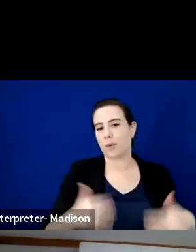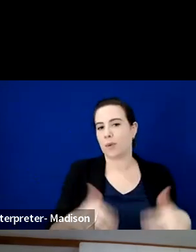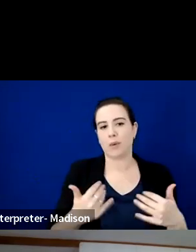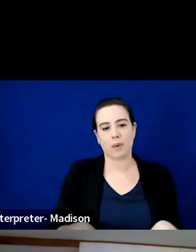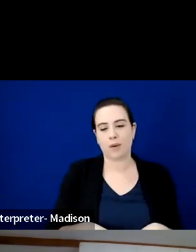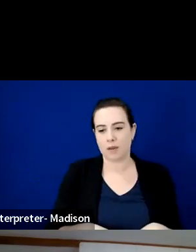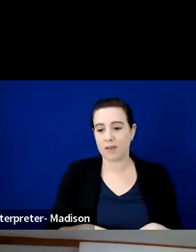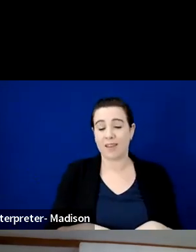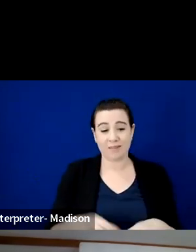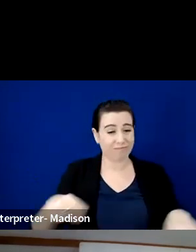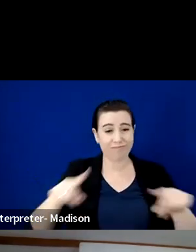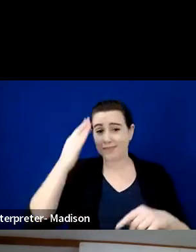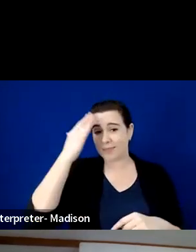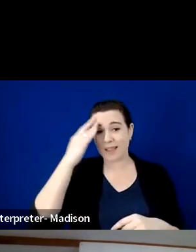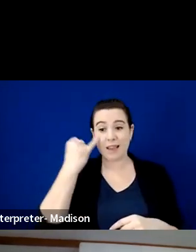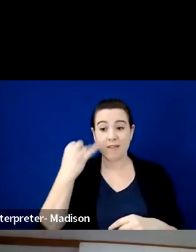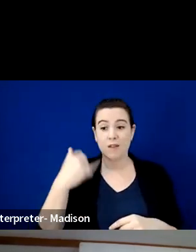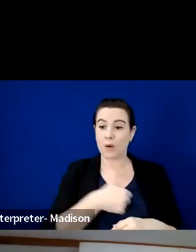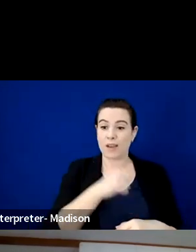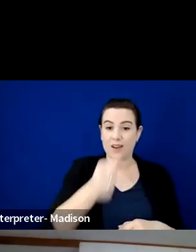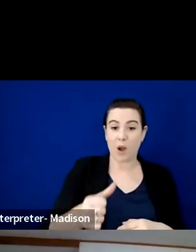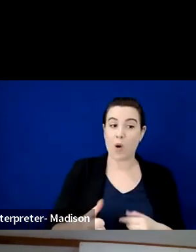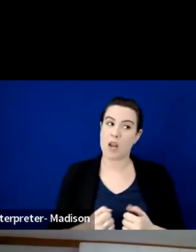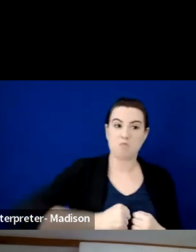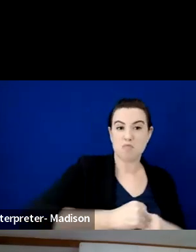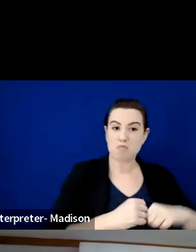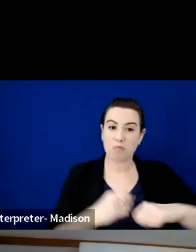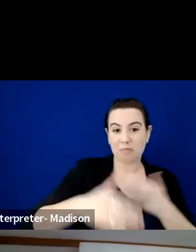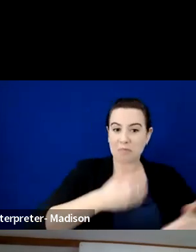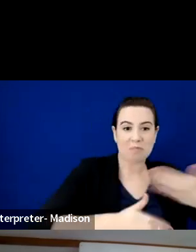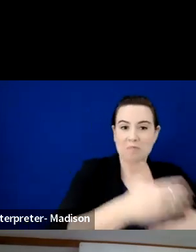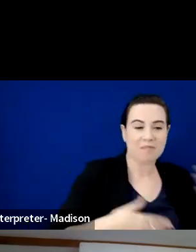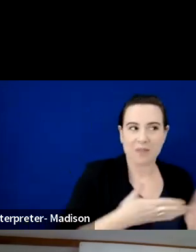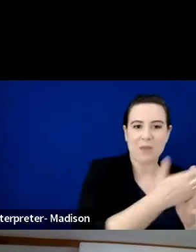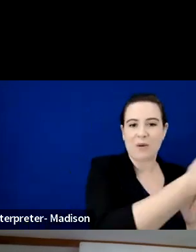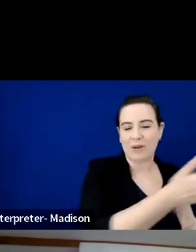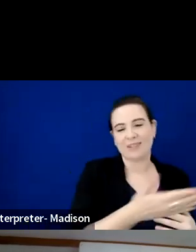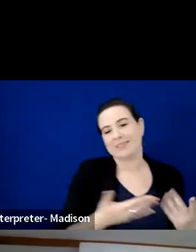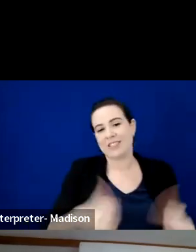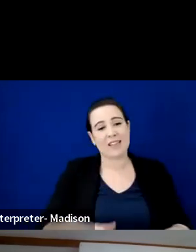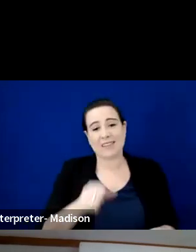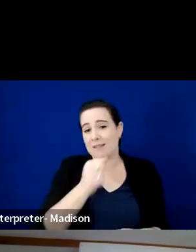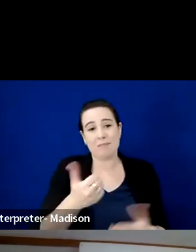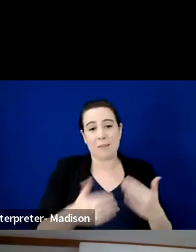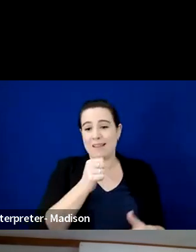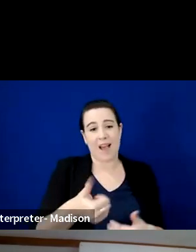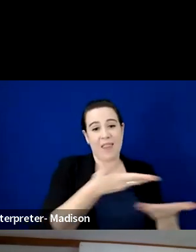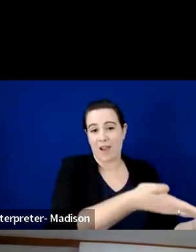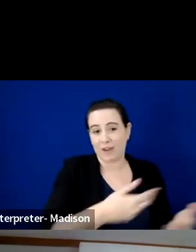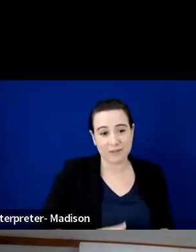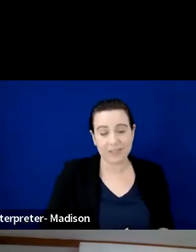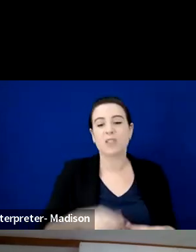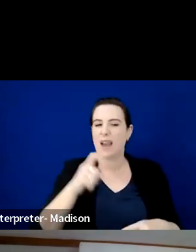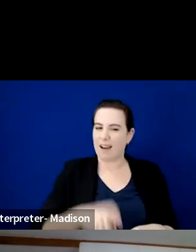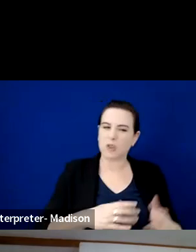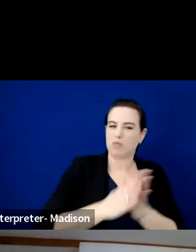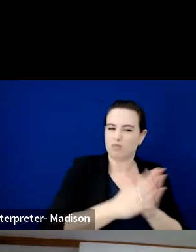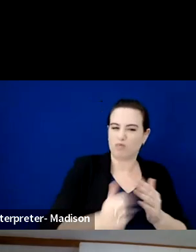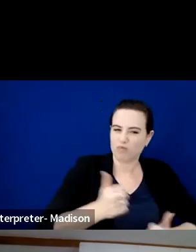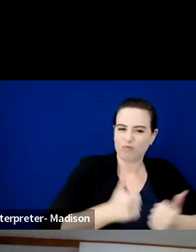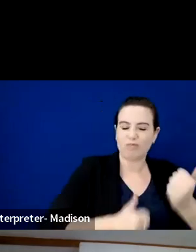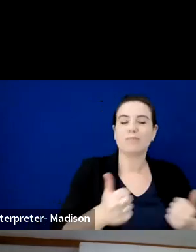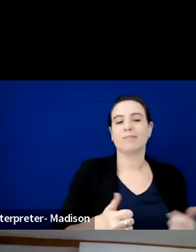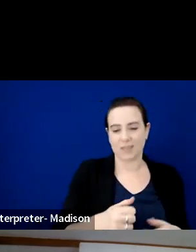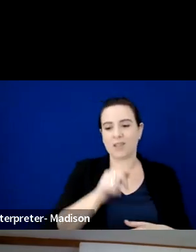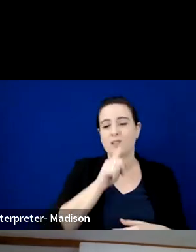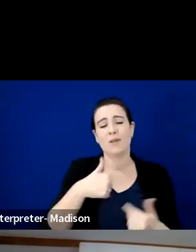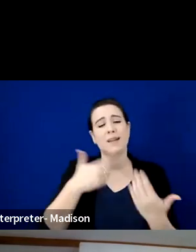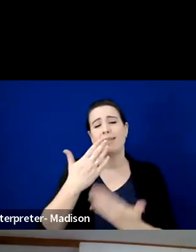And so as the lead on this project, I'm just personally so proud of the work that we have done and our contribution to the collective is invaluable.